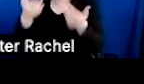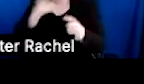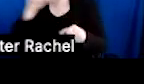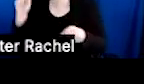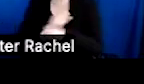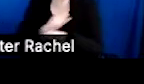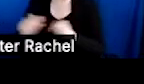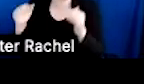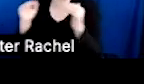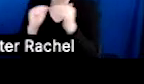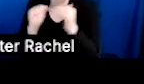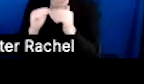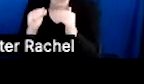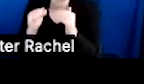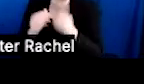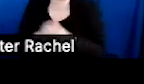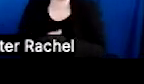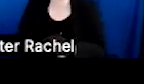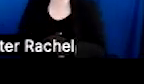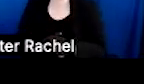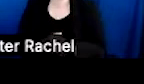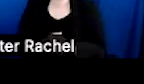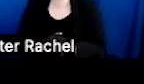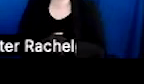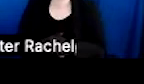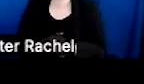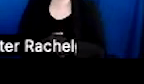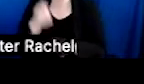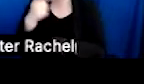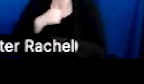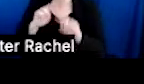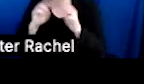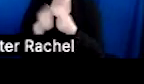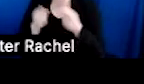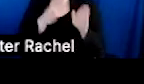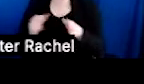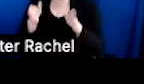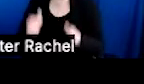power structures that undergird institutions. As a union organizer, I worked primarily with workers